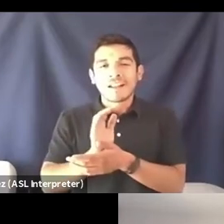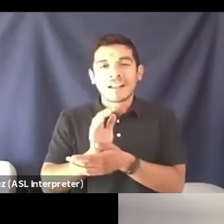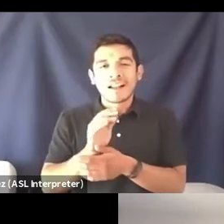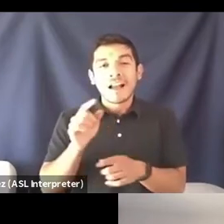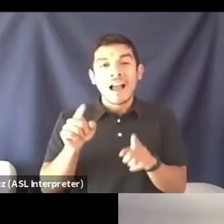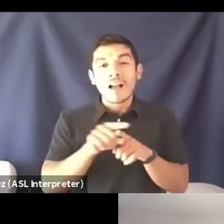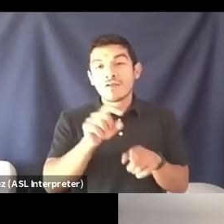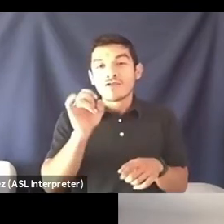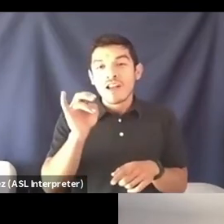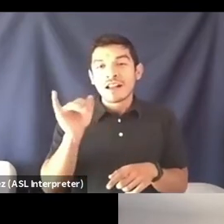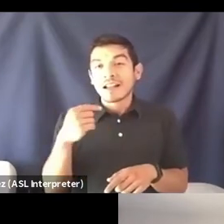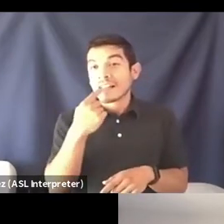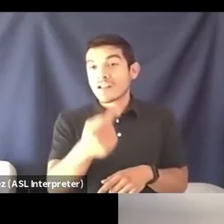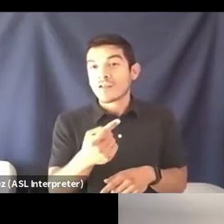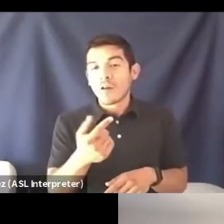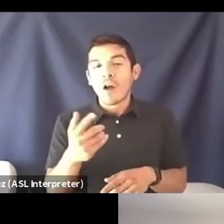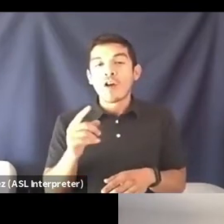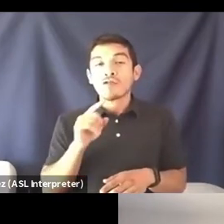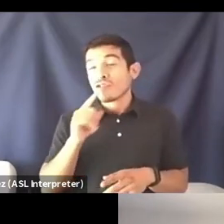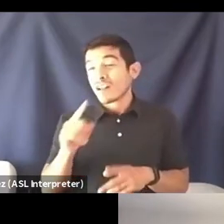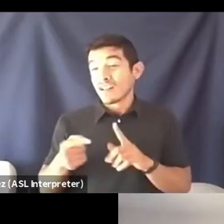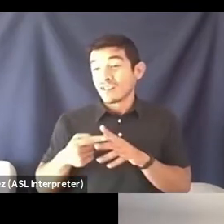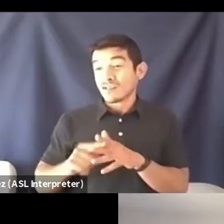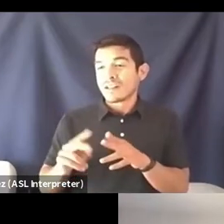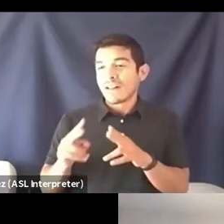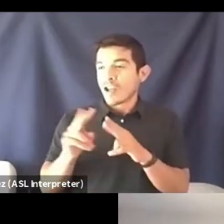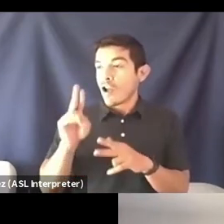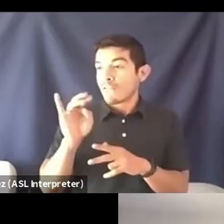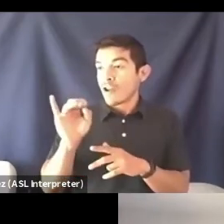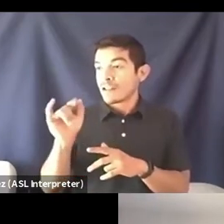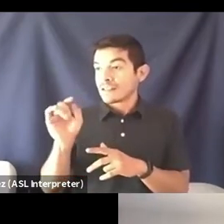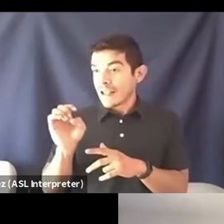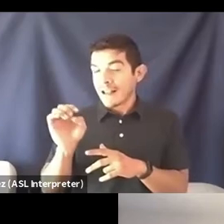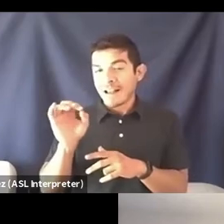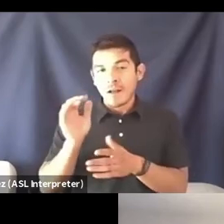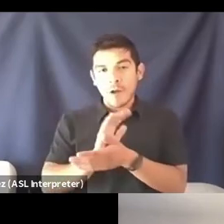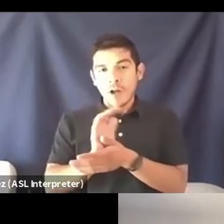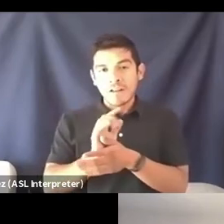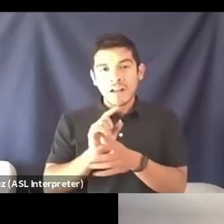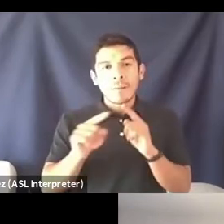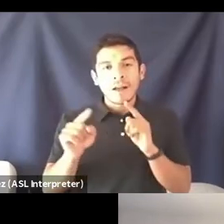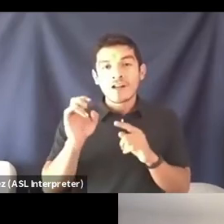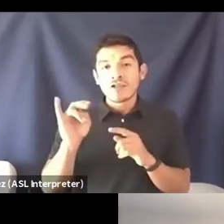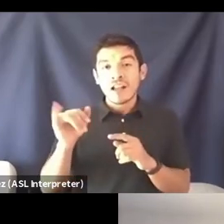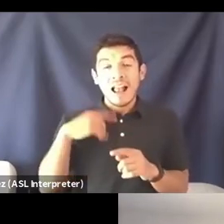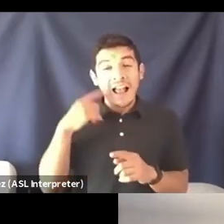So, initially it was a very verite film but I think Jenny is totally right.